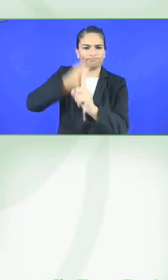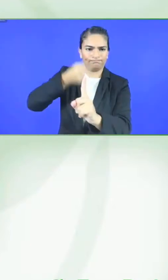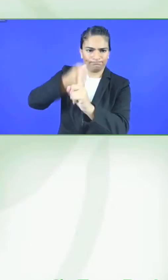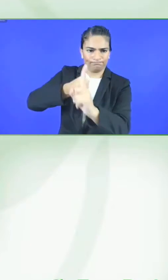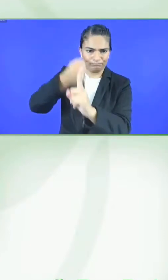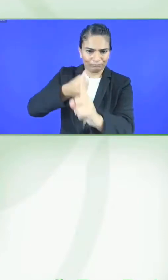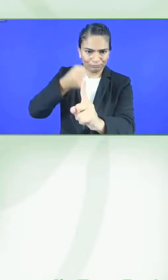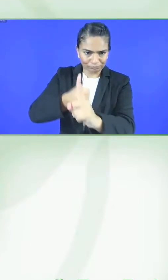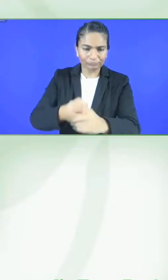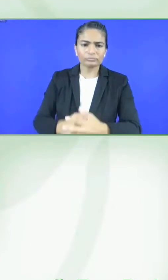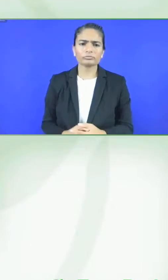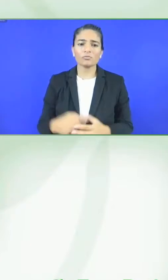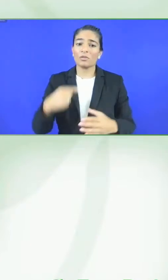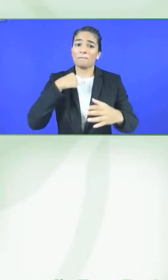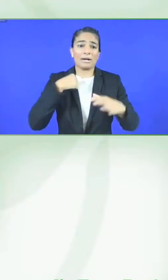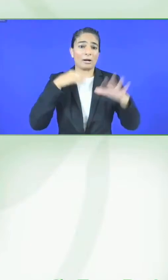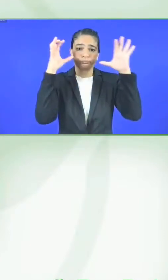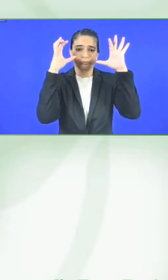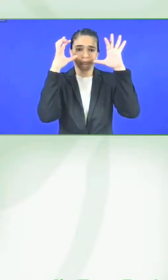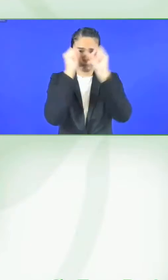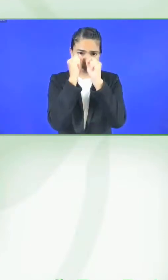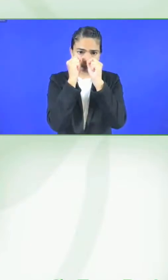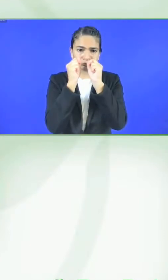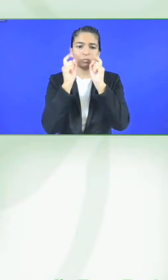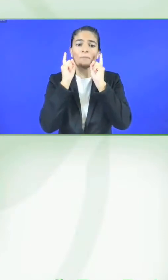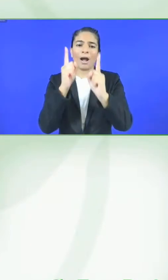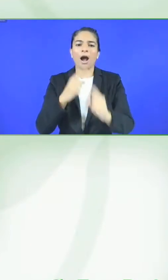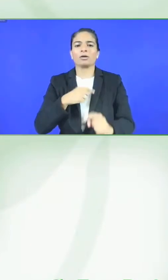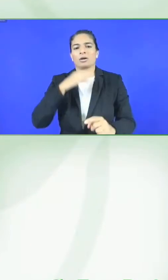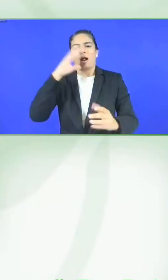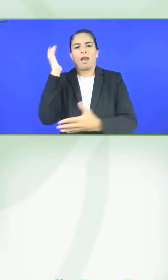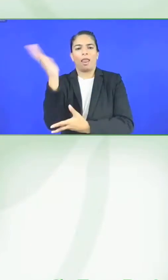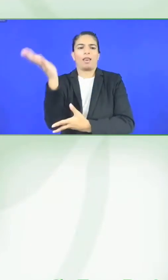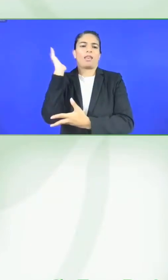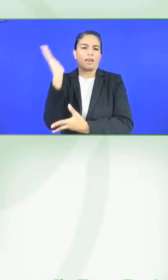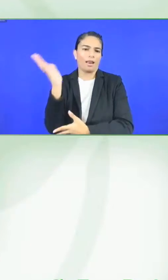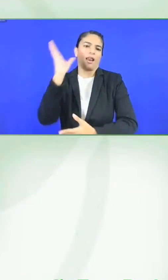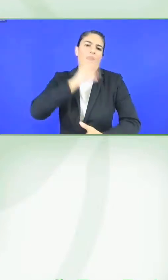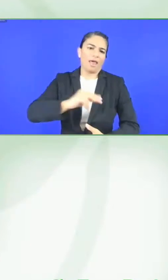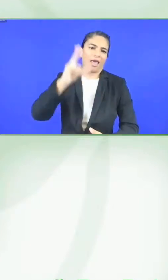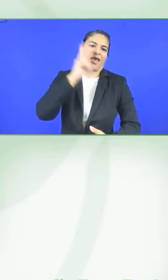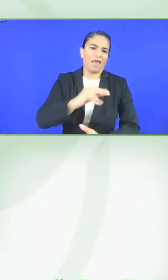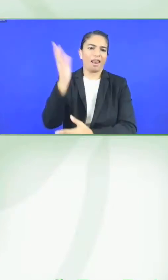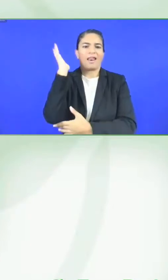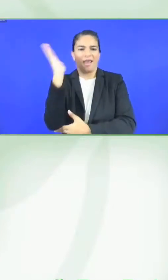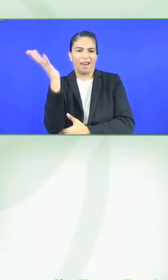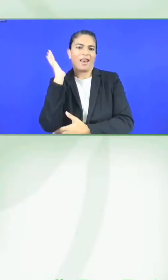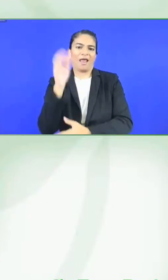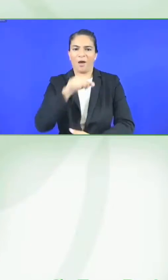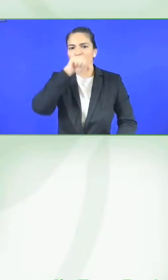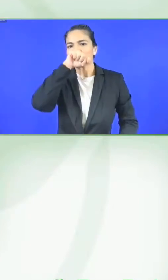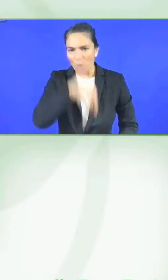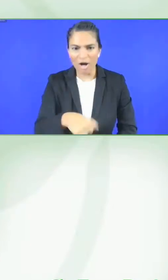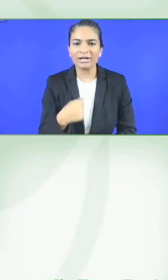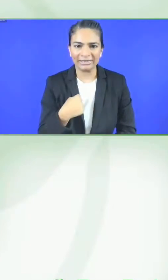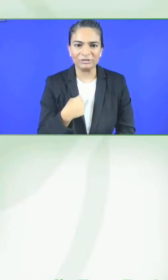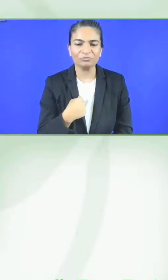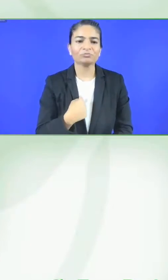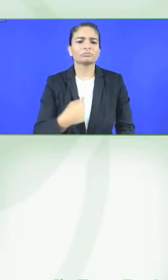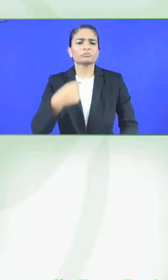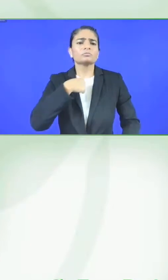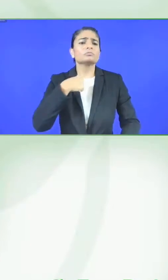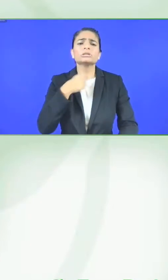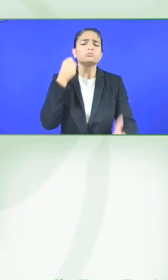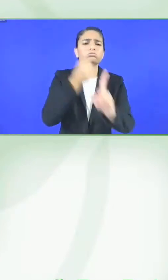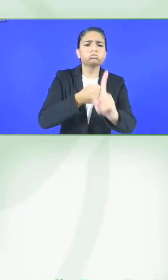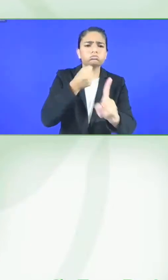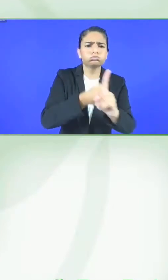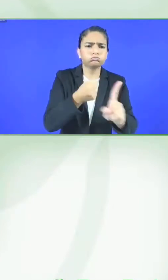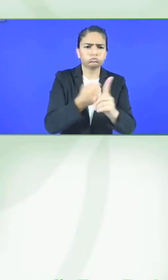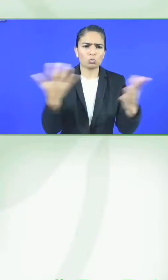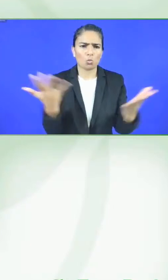I work as an accessibility consultant but I also work as a president of the apps on